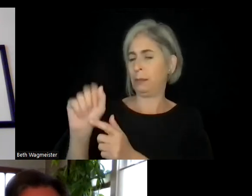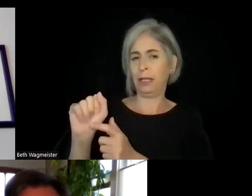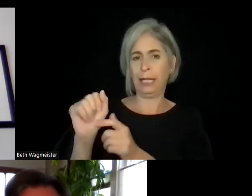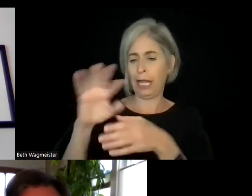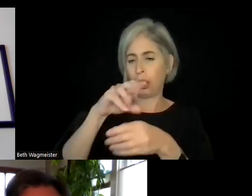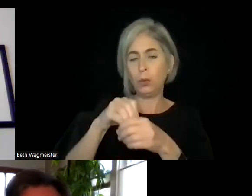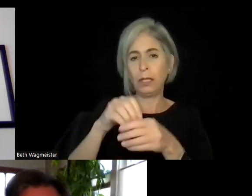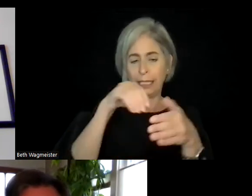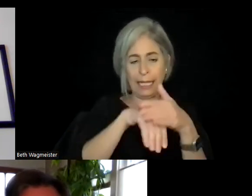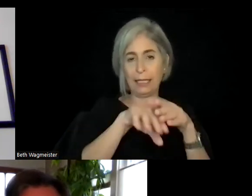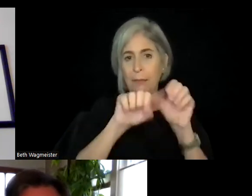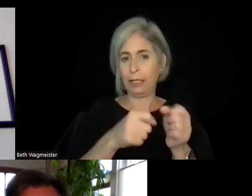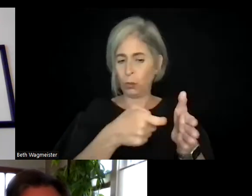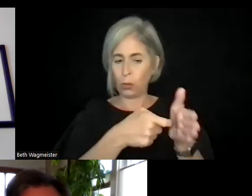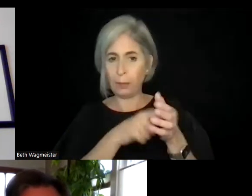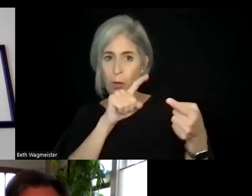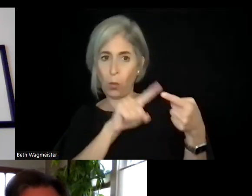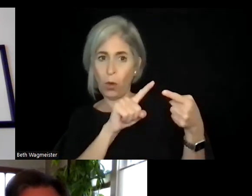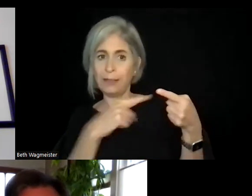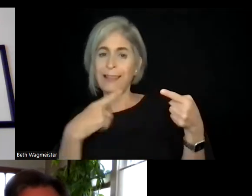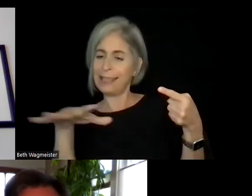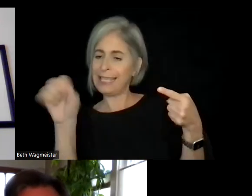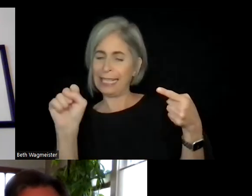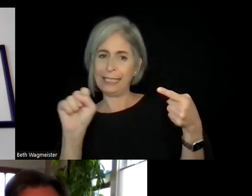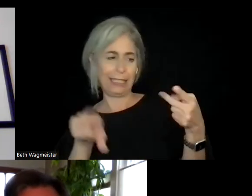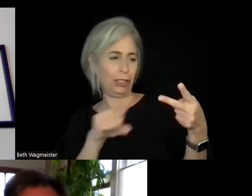of Persons with Disabilities, including their accessibility